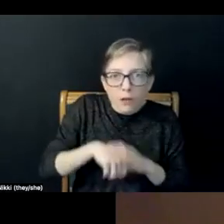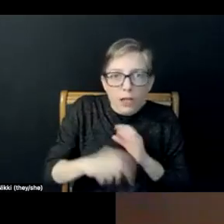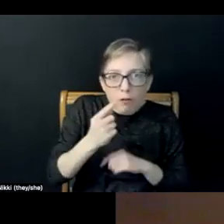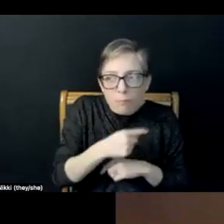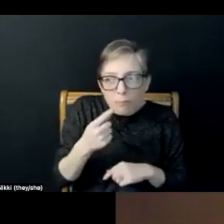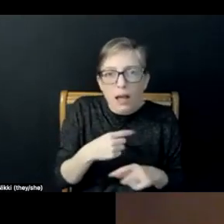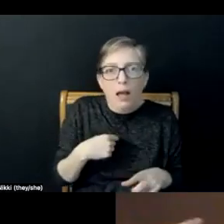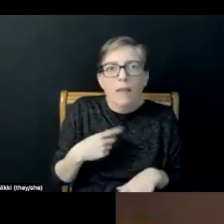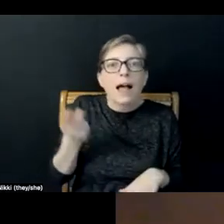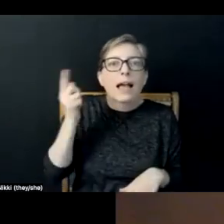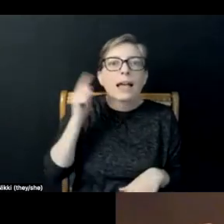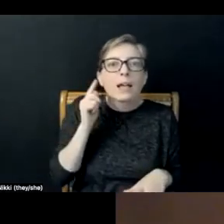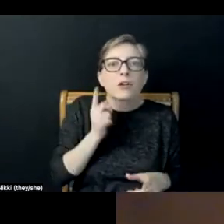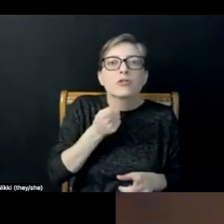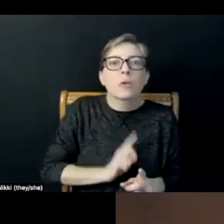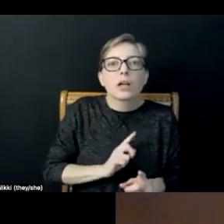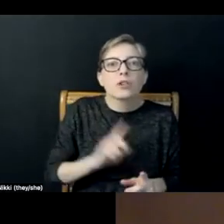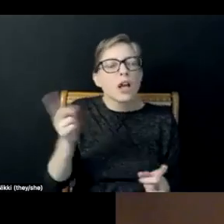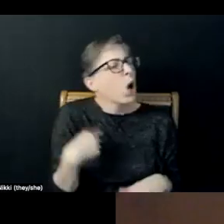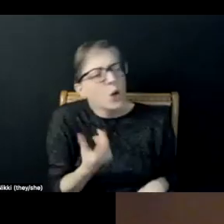which is how they feed babies through a tube.